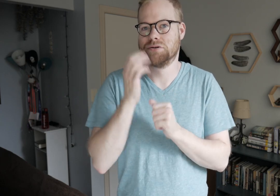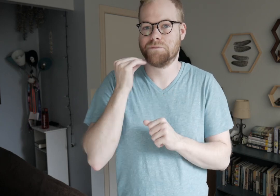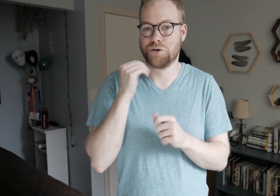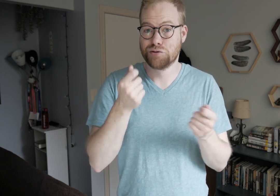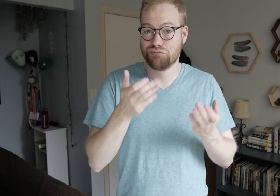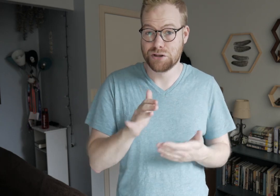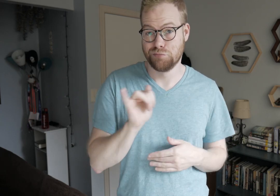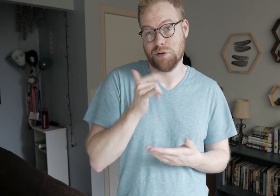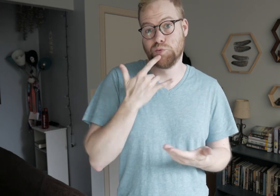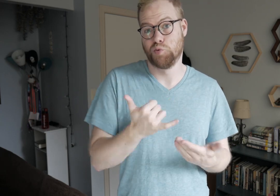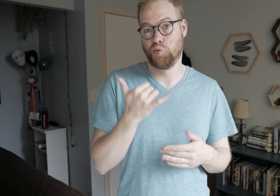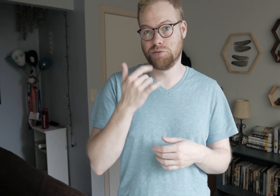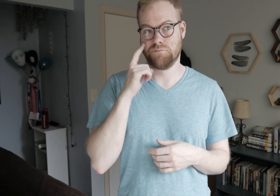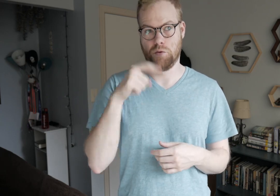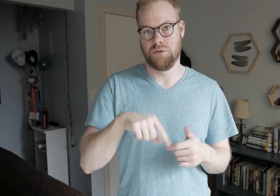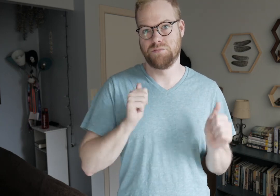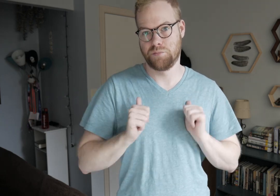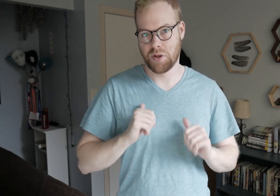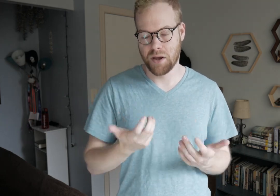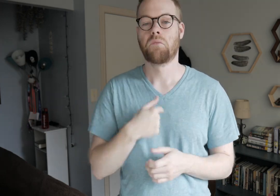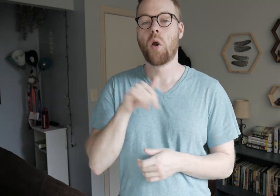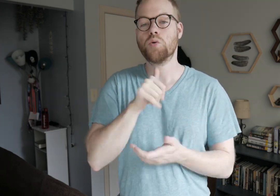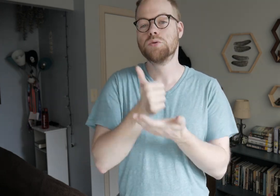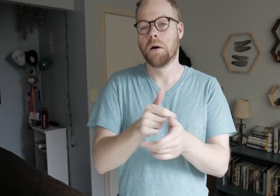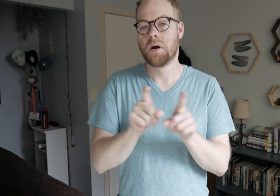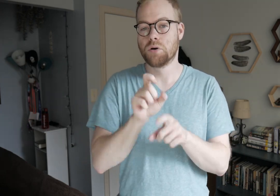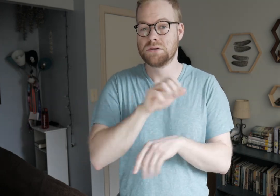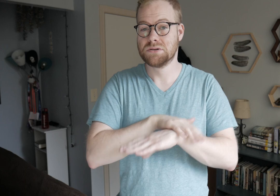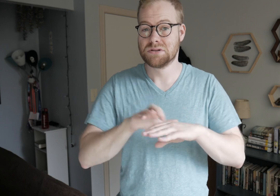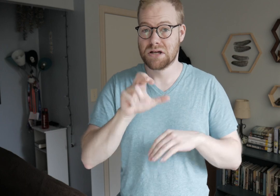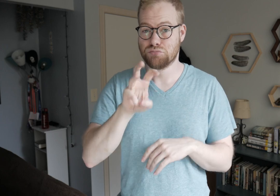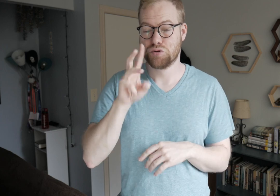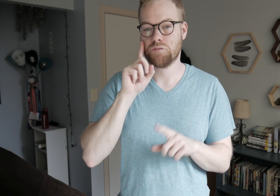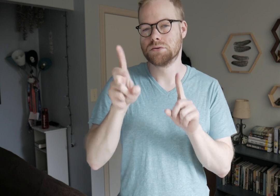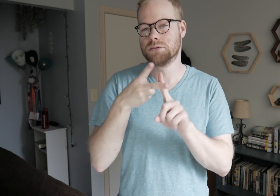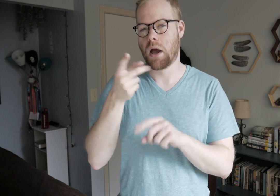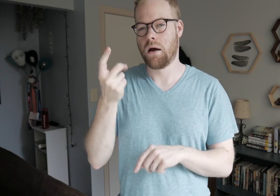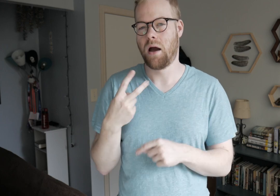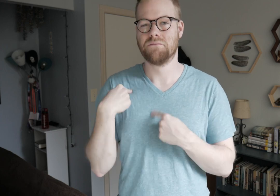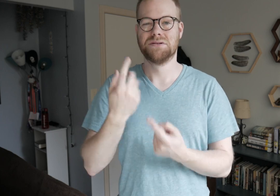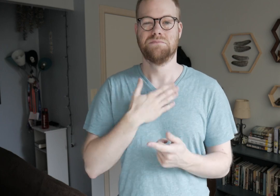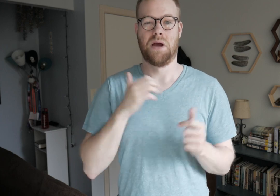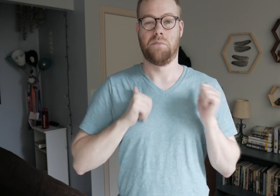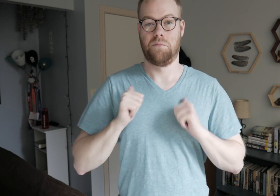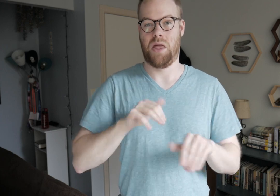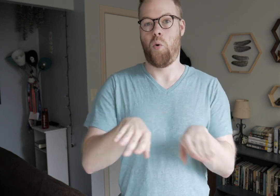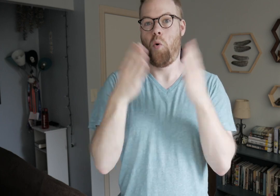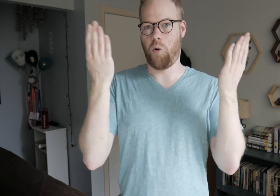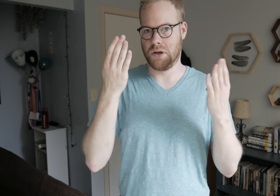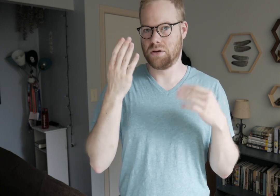an experienced director like Jules for this play. I also helped out as stage crew for the second half since my play opened.